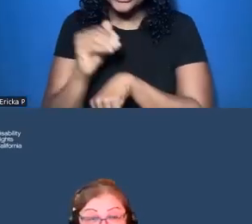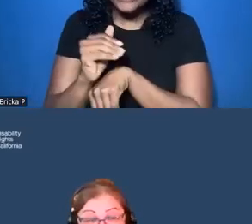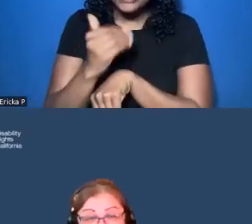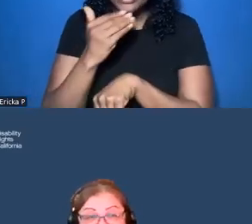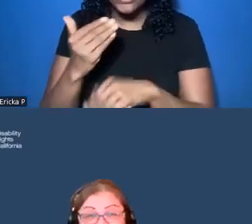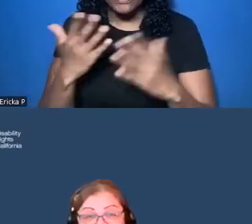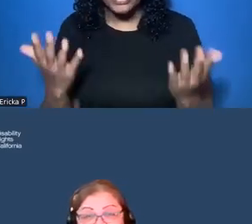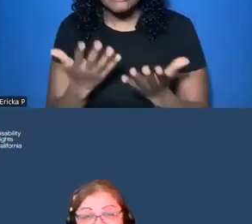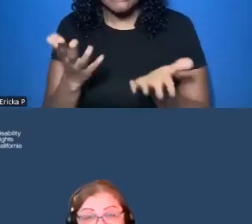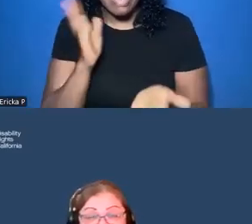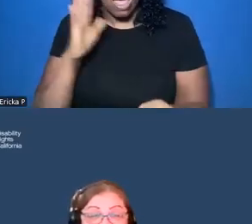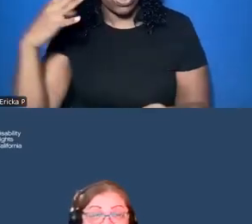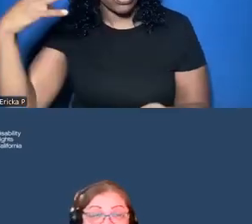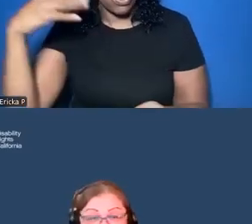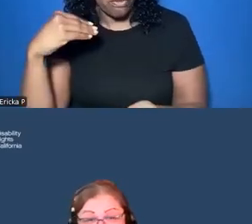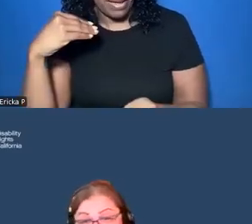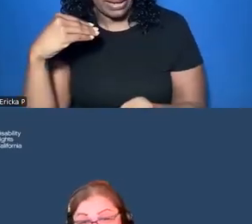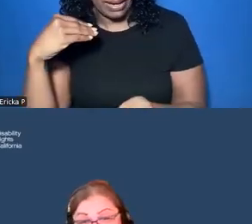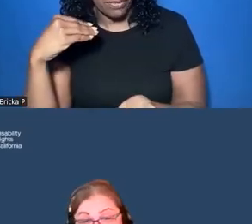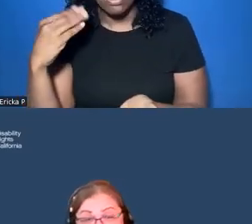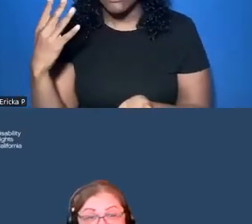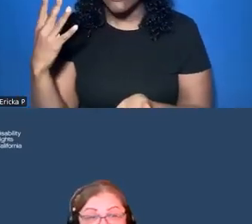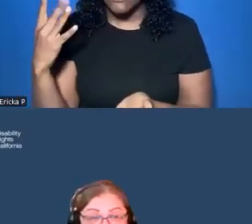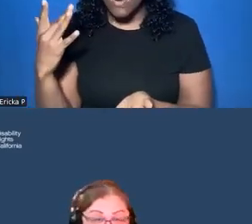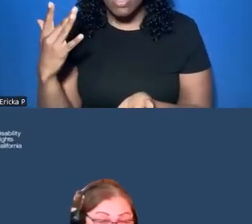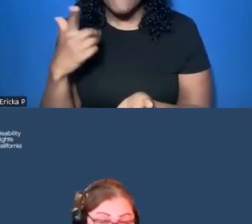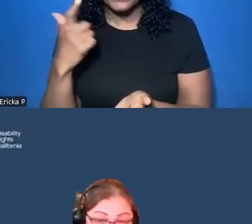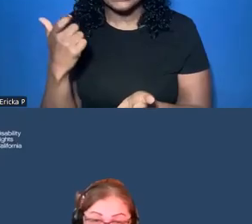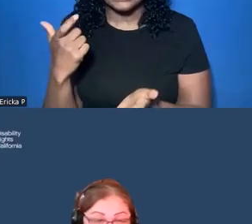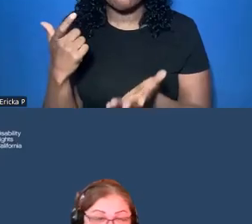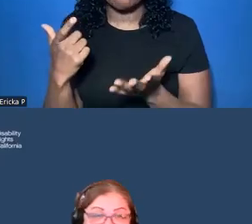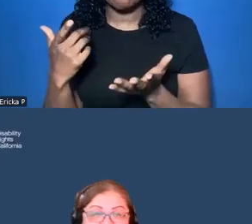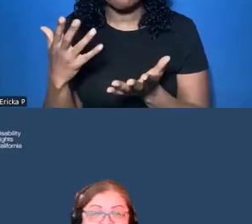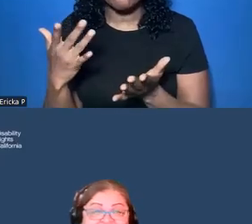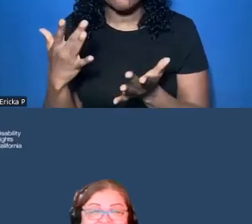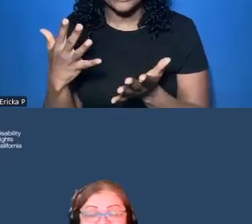I'm going to turn off my camera only because I don't want to. I have an unstable internet.